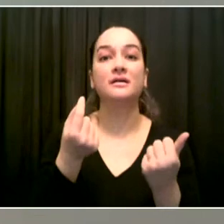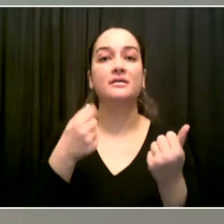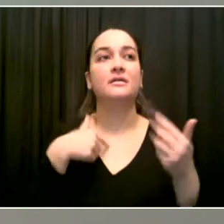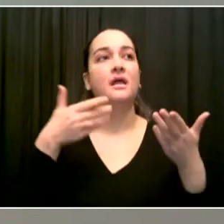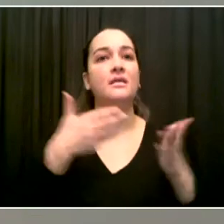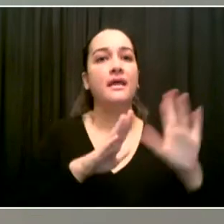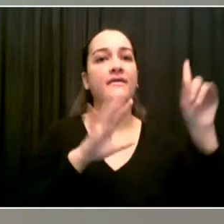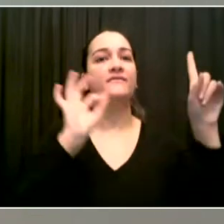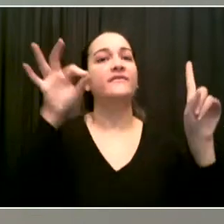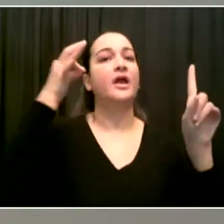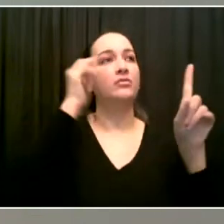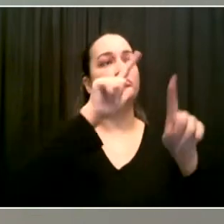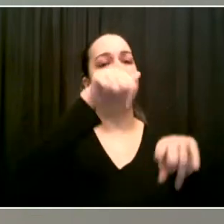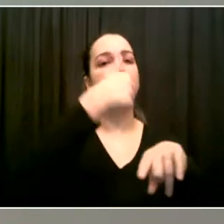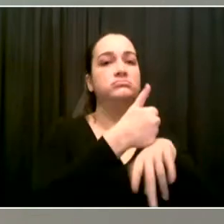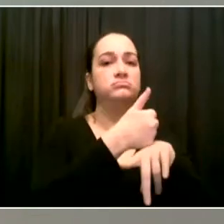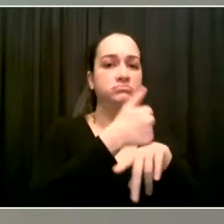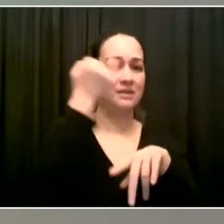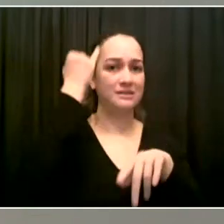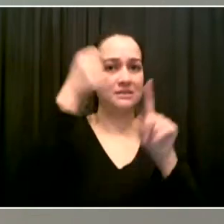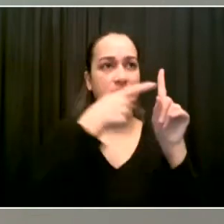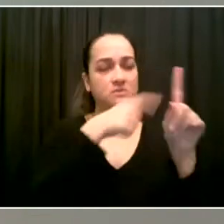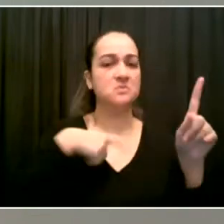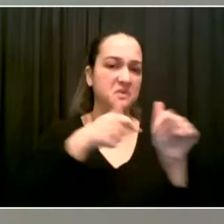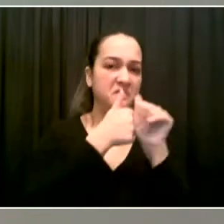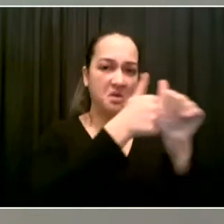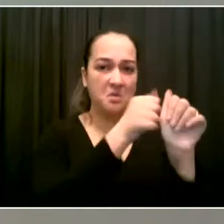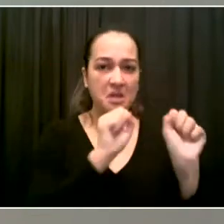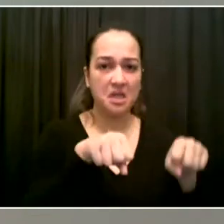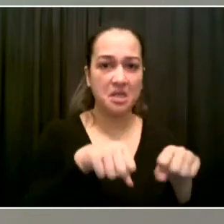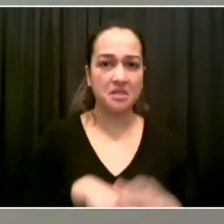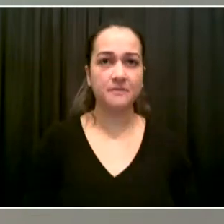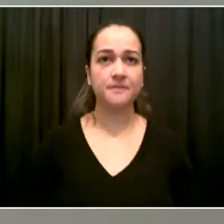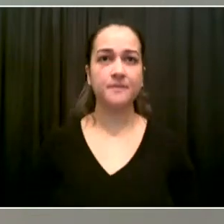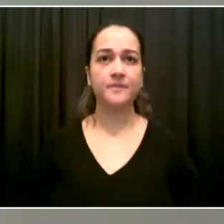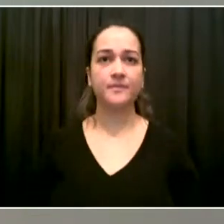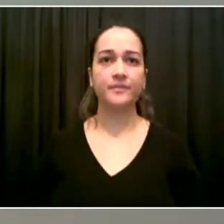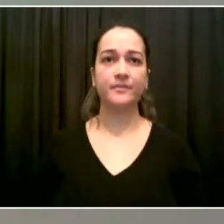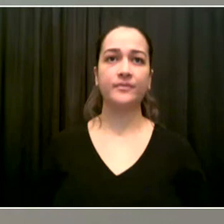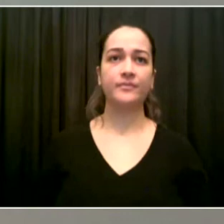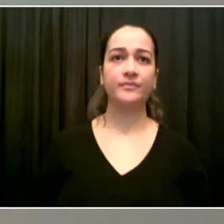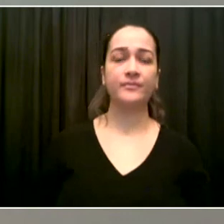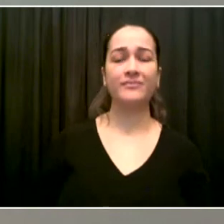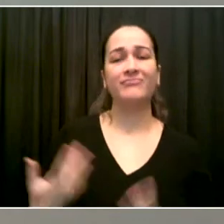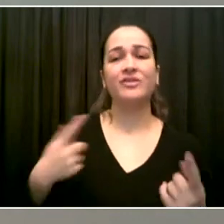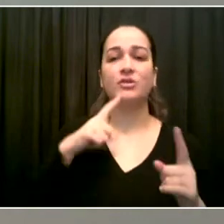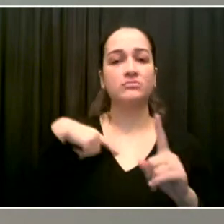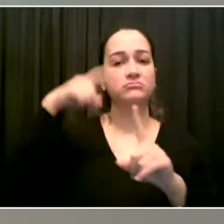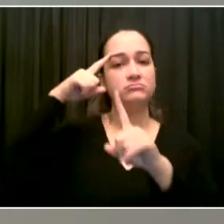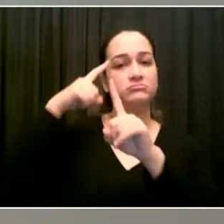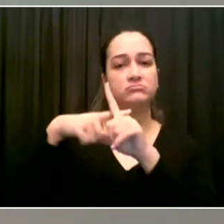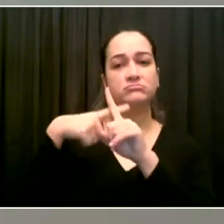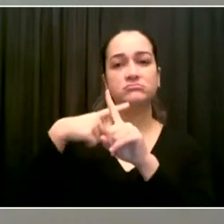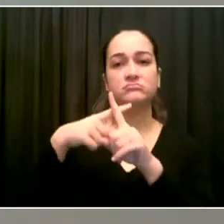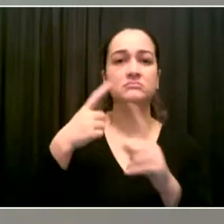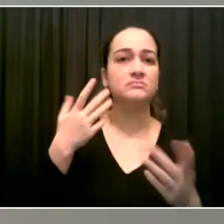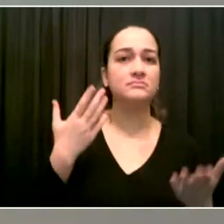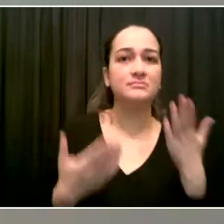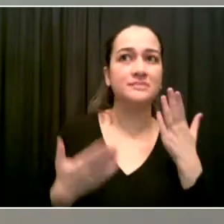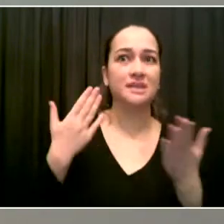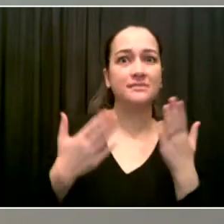AREA.